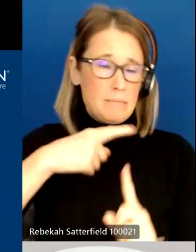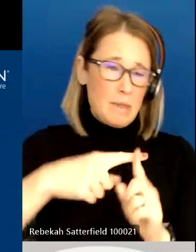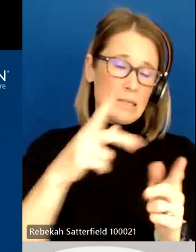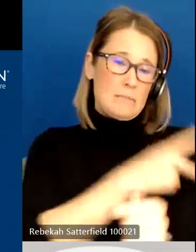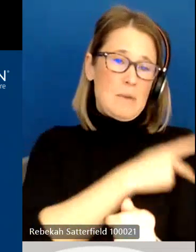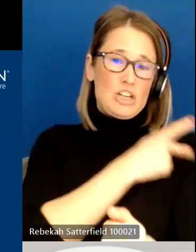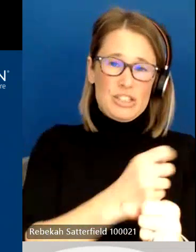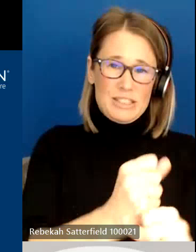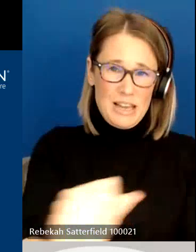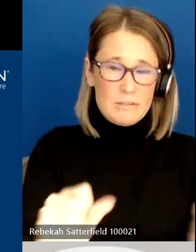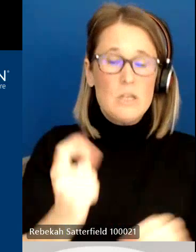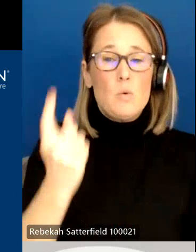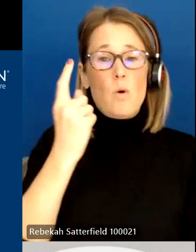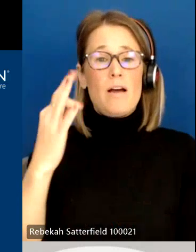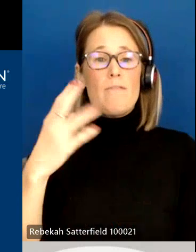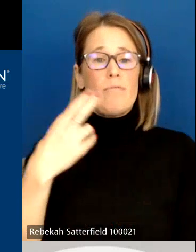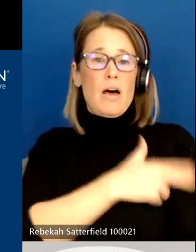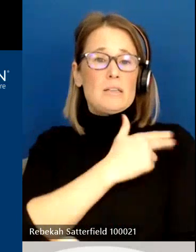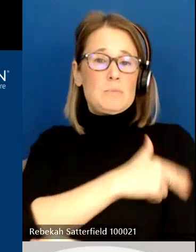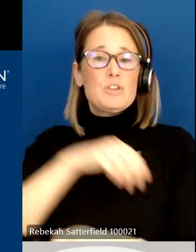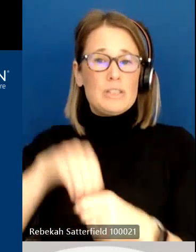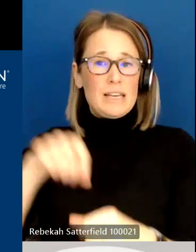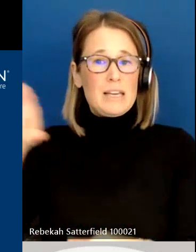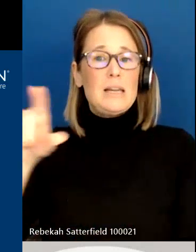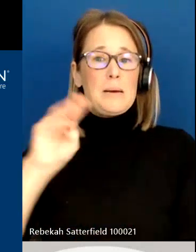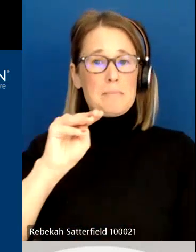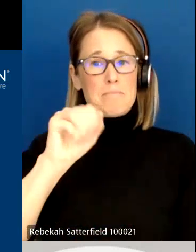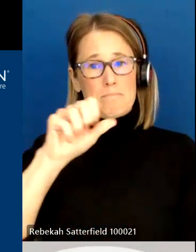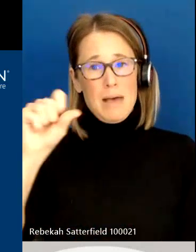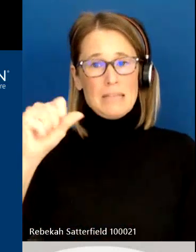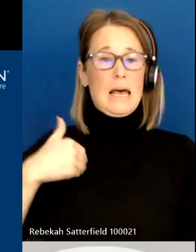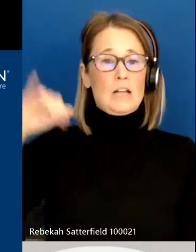the hospitals in Massachusetts had Joint Commission visiting when unfortunately she